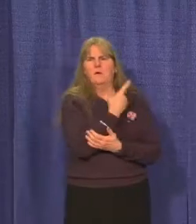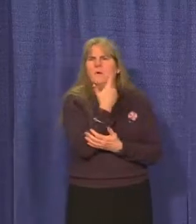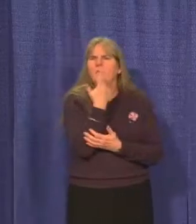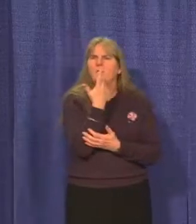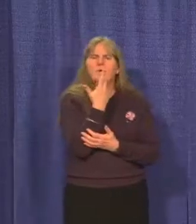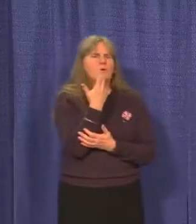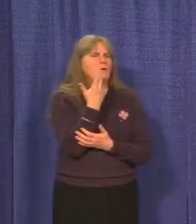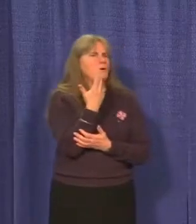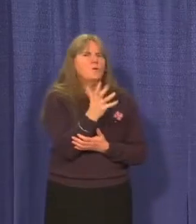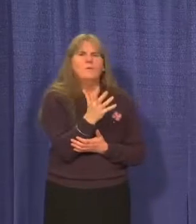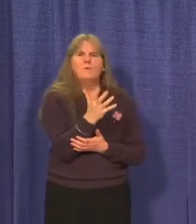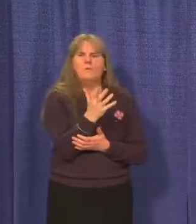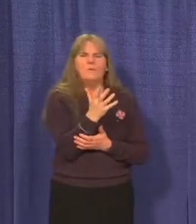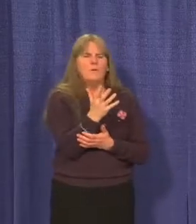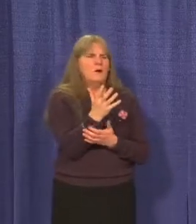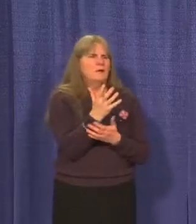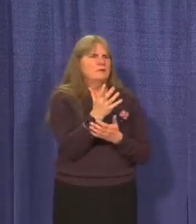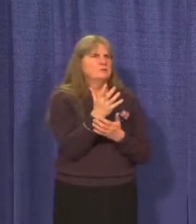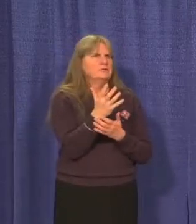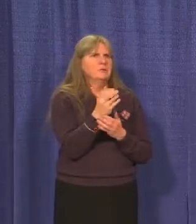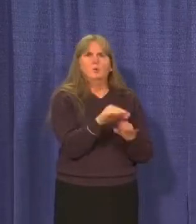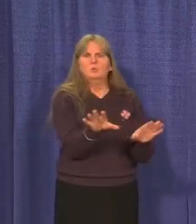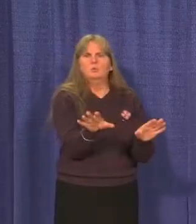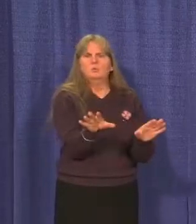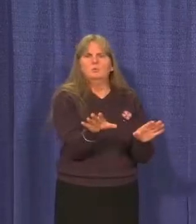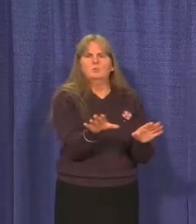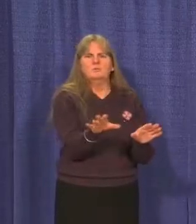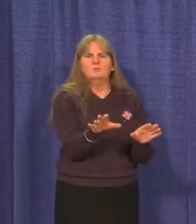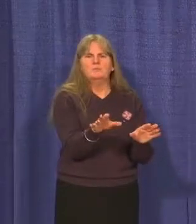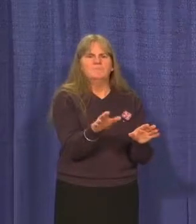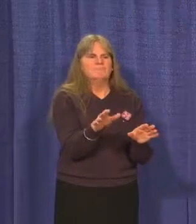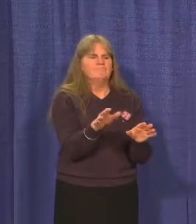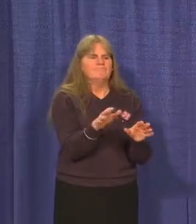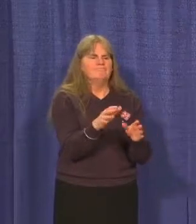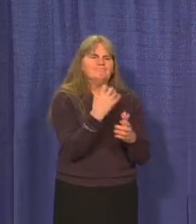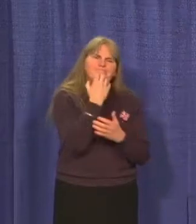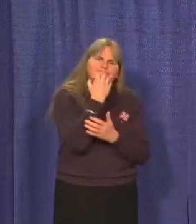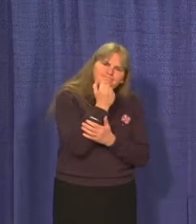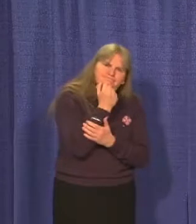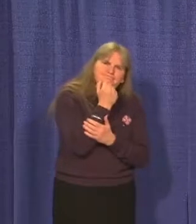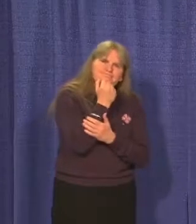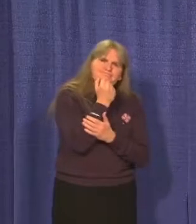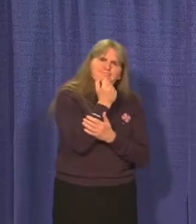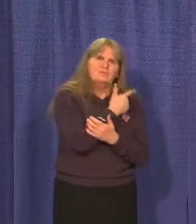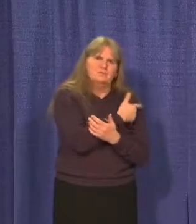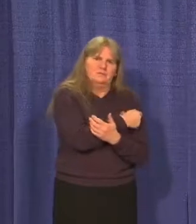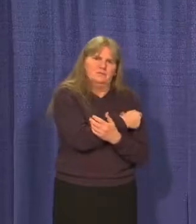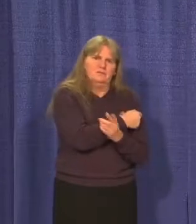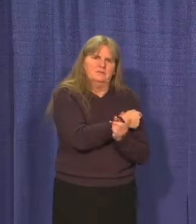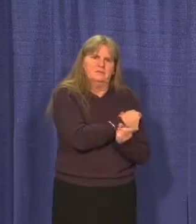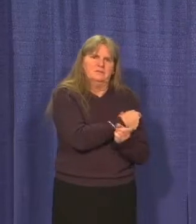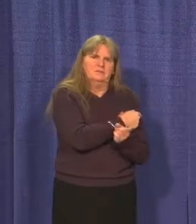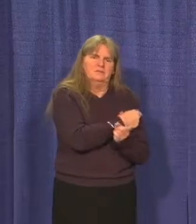zero wastage of doses. And because the vaccine is so precious at the moment, we are